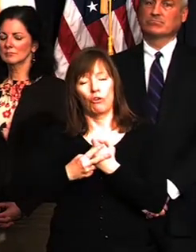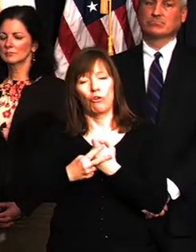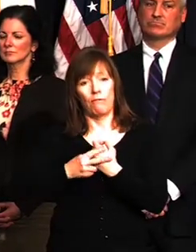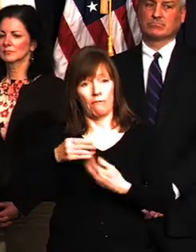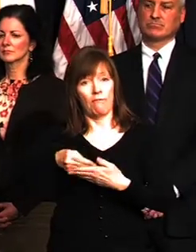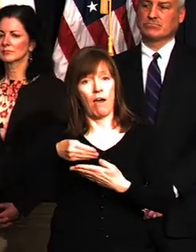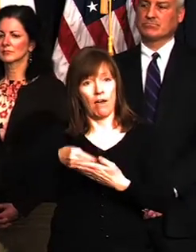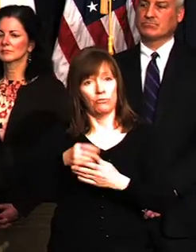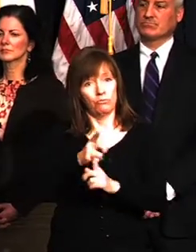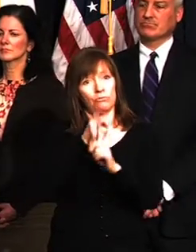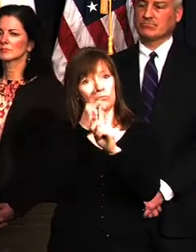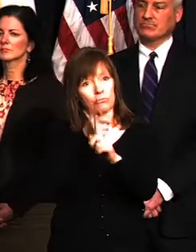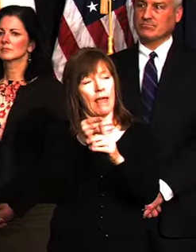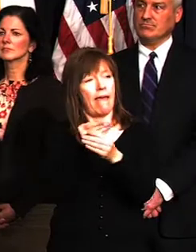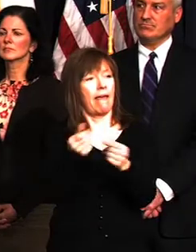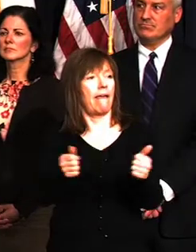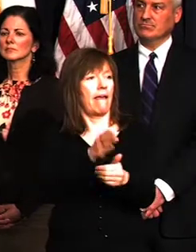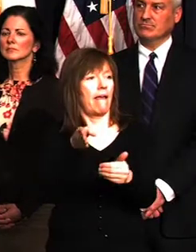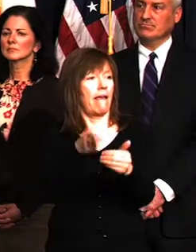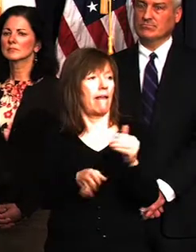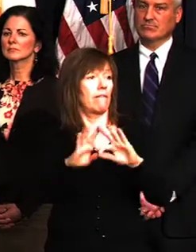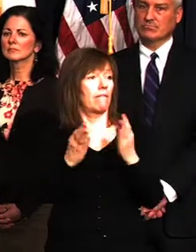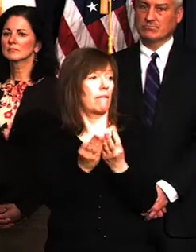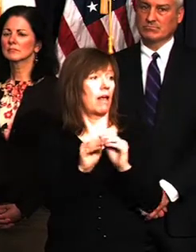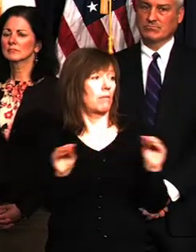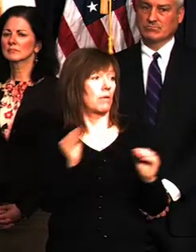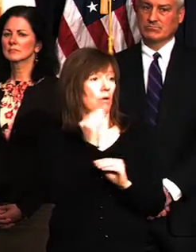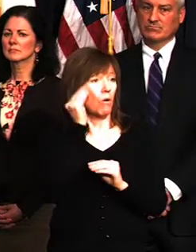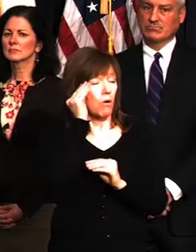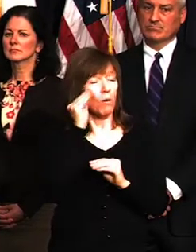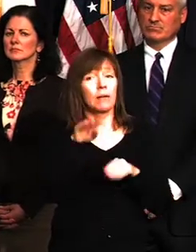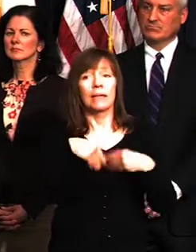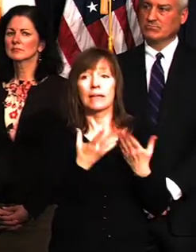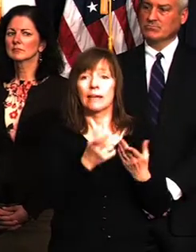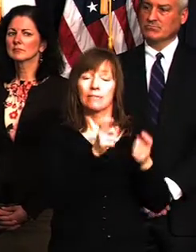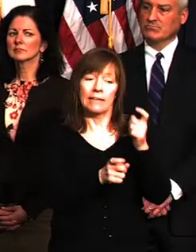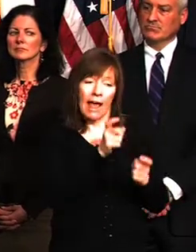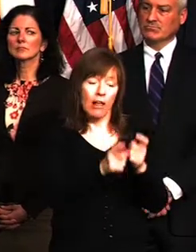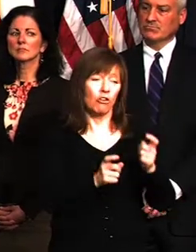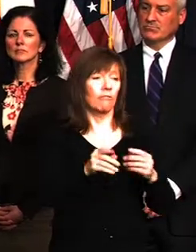That fund will provide tailored and flexible short term assistance for families with a